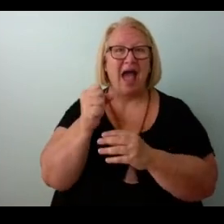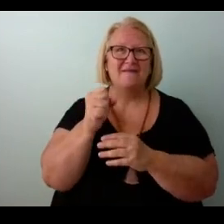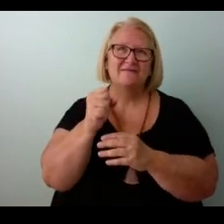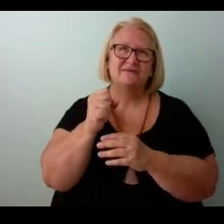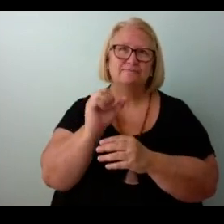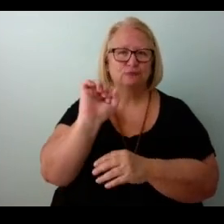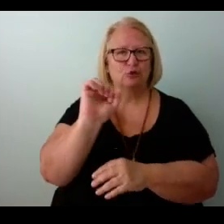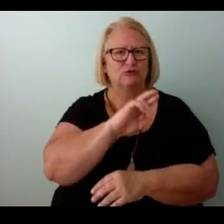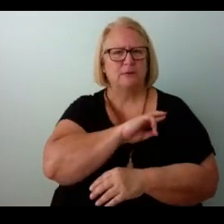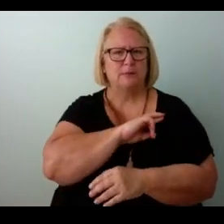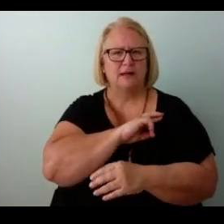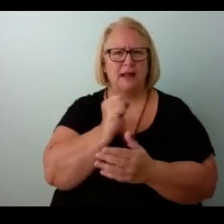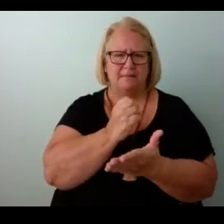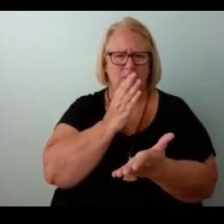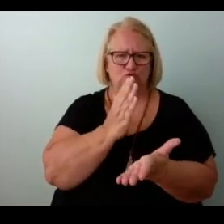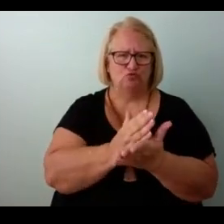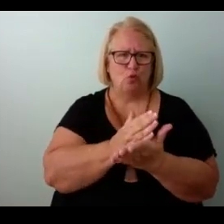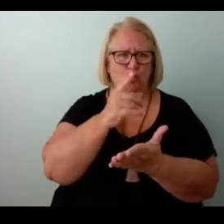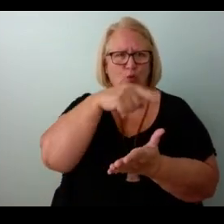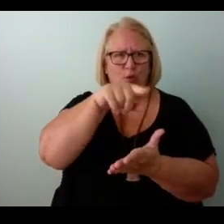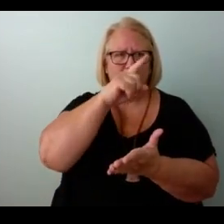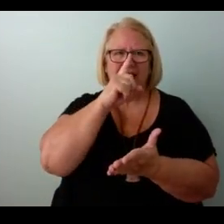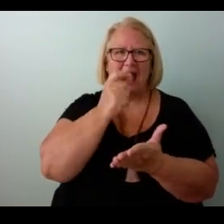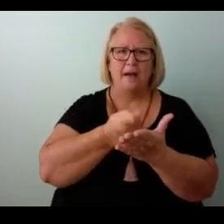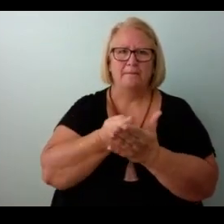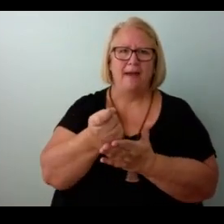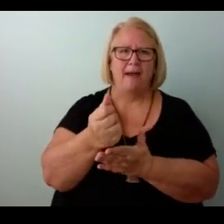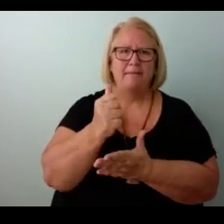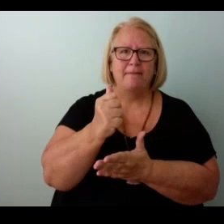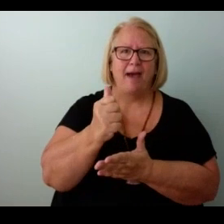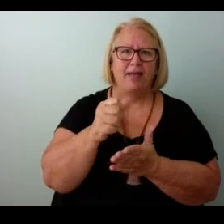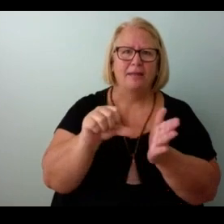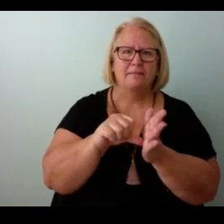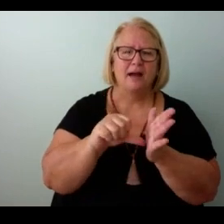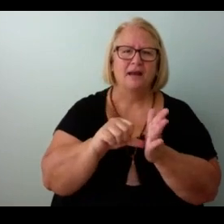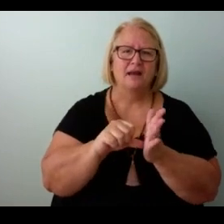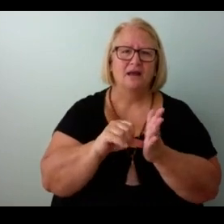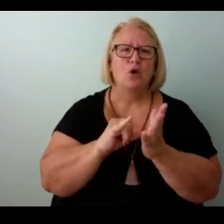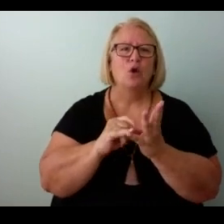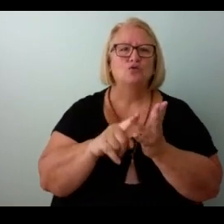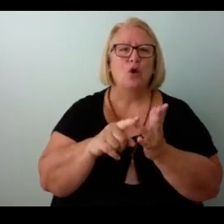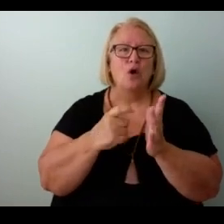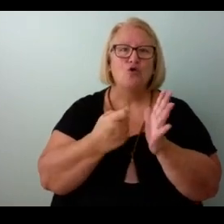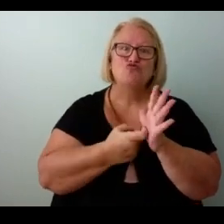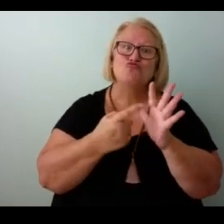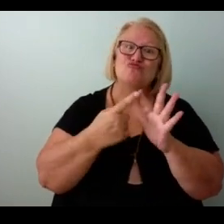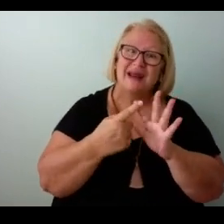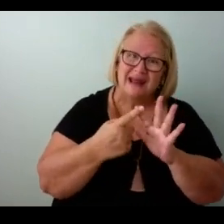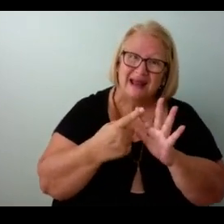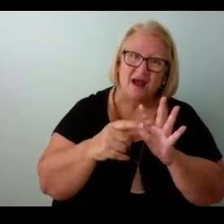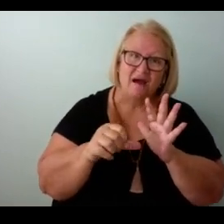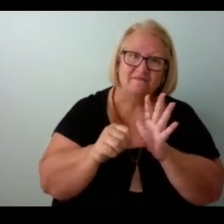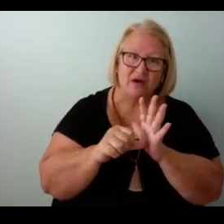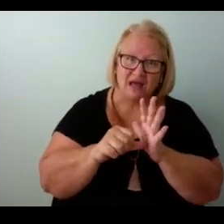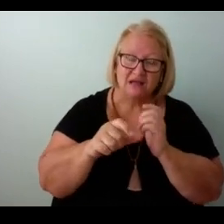So refinancing might not be suitable if it puts you in financial trouble and I note we're